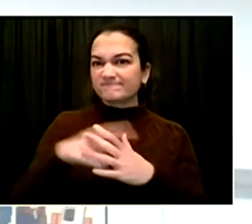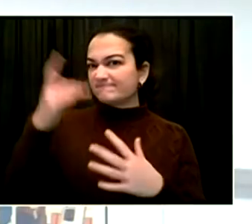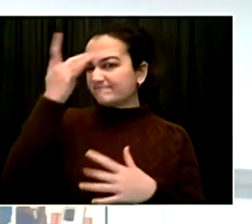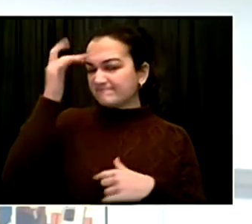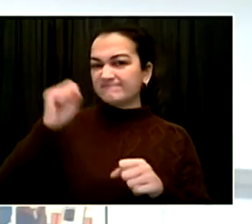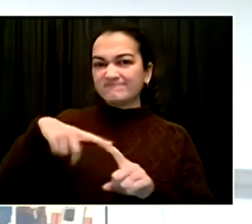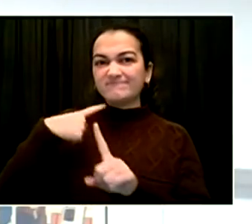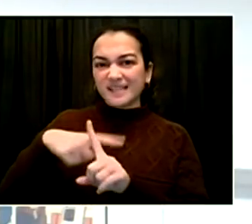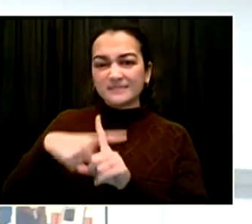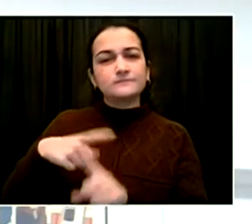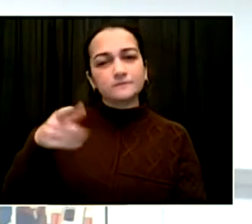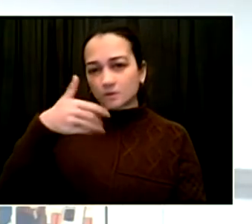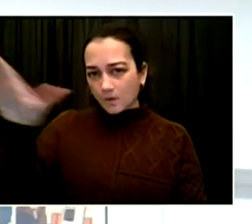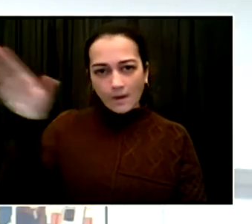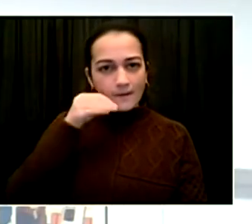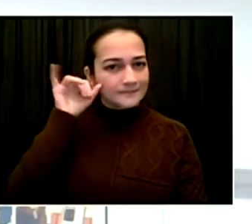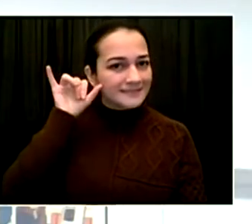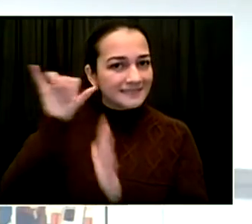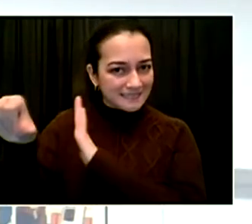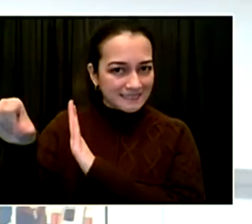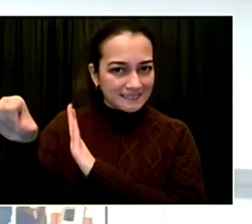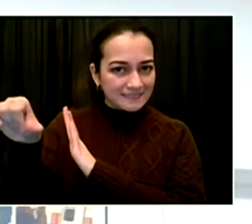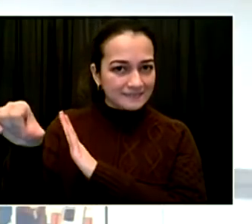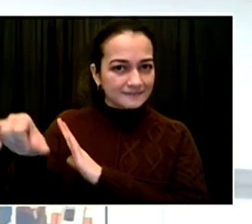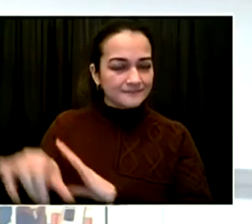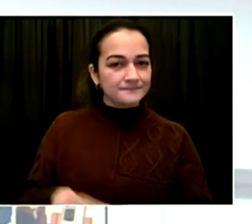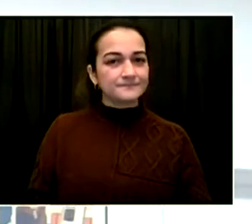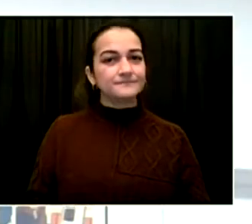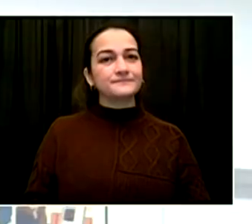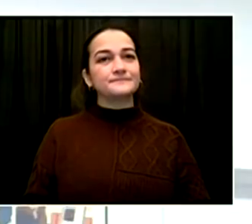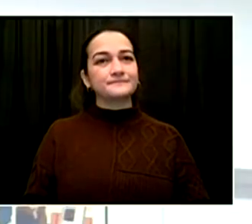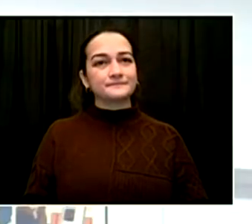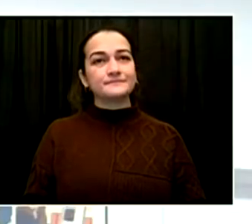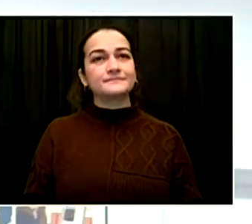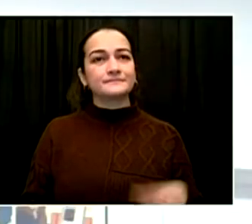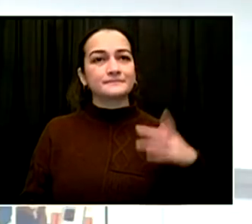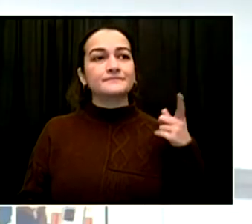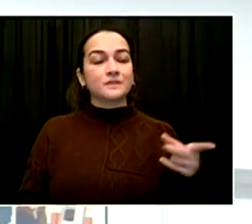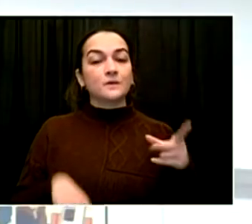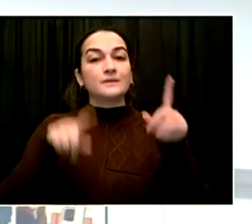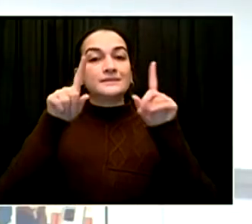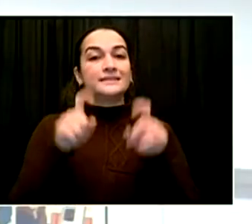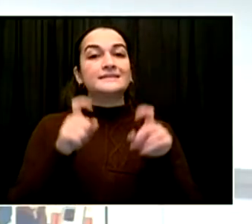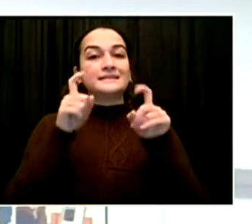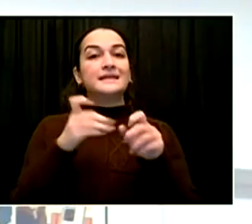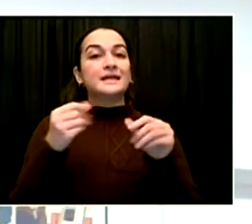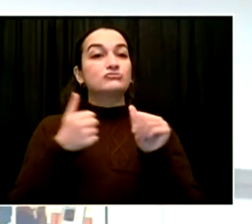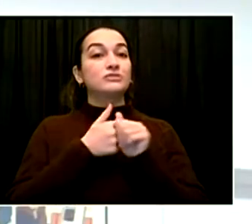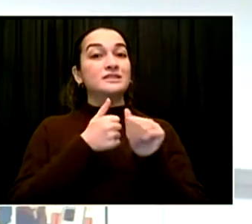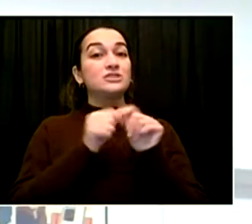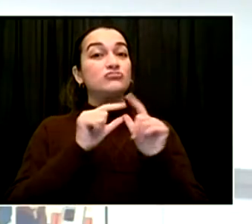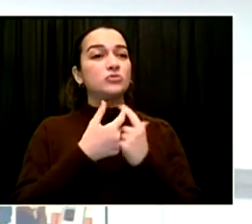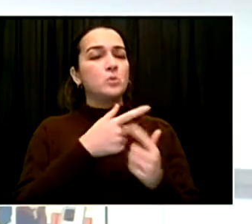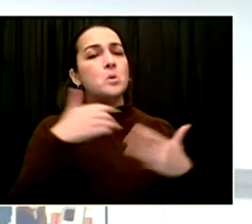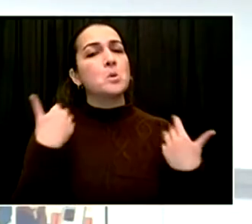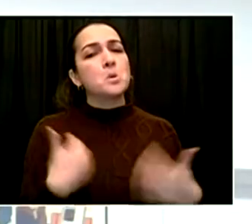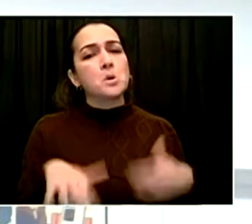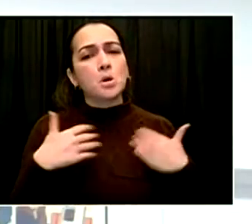SECOND IS, EVERYTHING WE DO IN TERMS OF TESTING, TRACING, ISOLATION AND QUARANTINE, OF COURSE, APPLIES TO THESE SETTINGS AS WELL. WHEN THERE ARE EXPOSURES, TEST AND TRACE DOES THE SAME THING